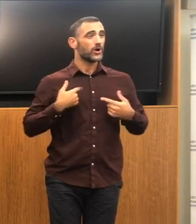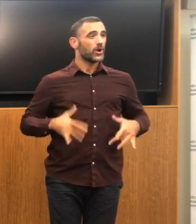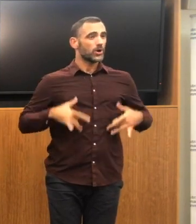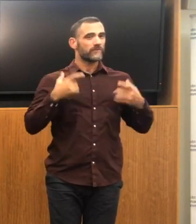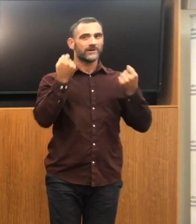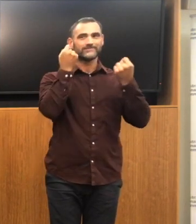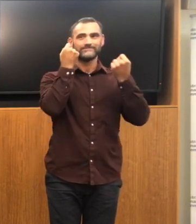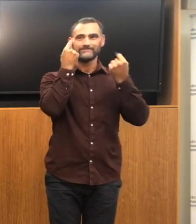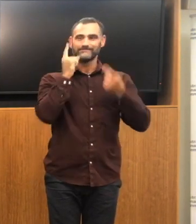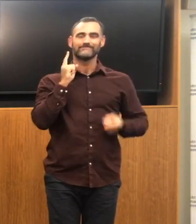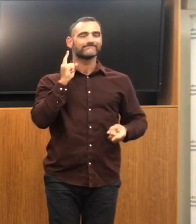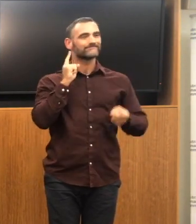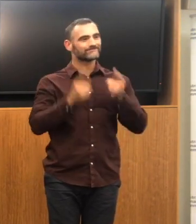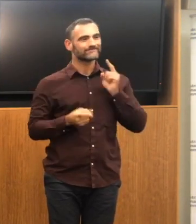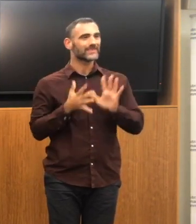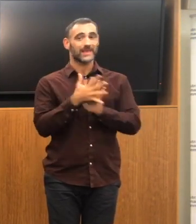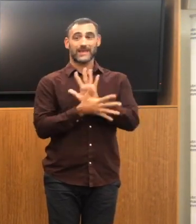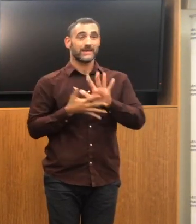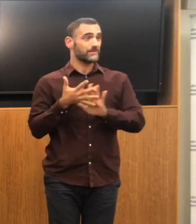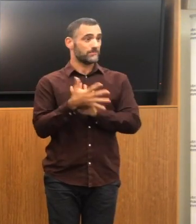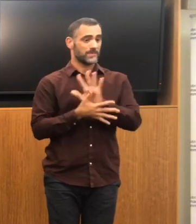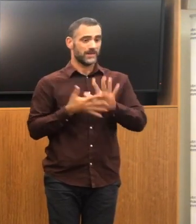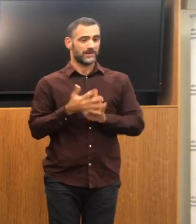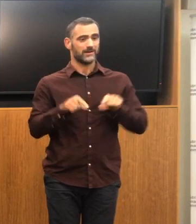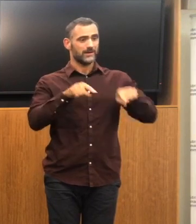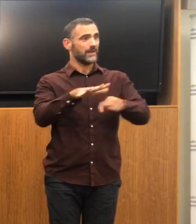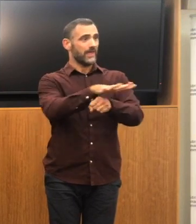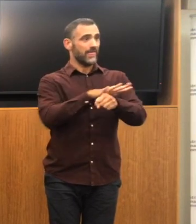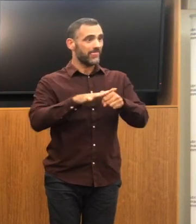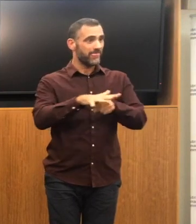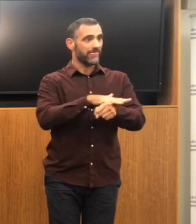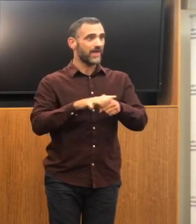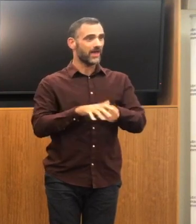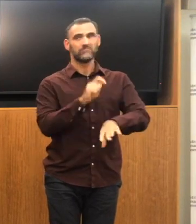a reflection on the lack of will or the lack of good intent